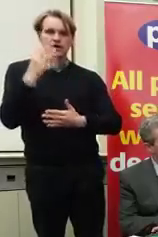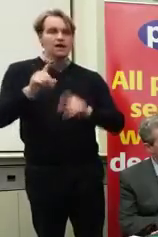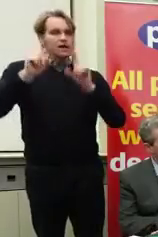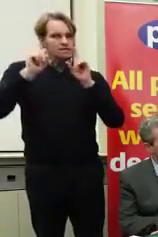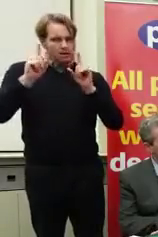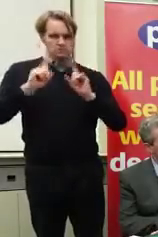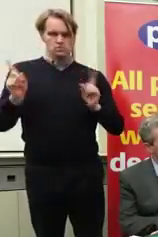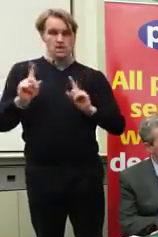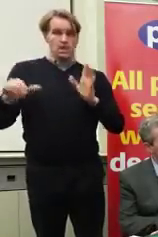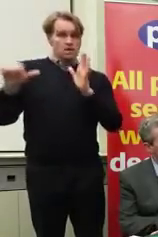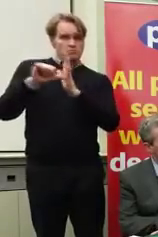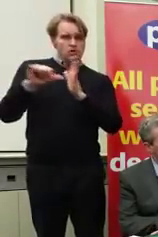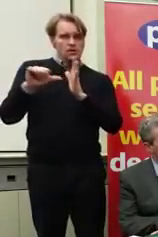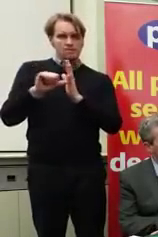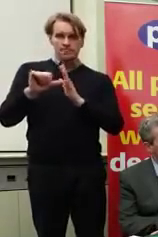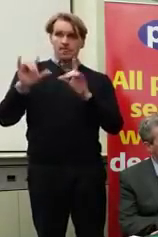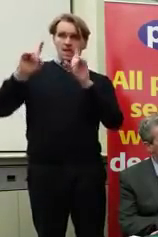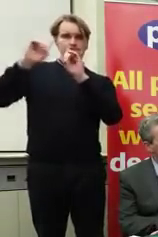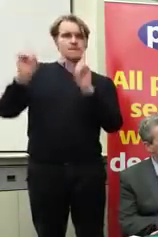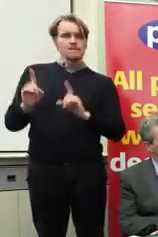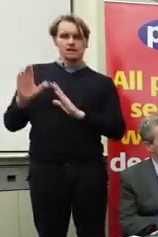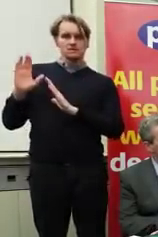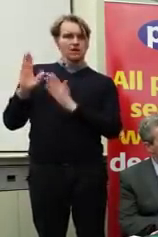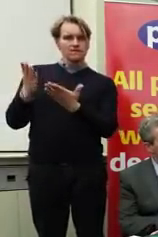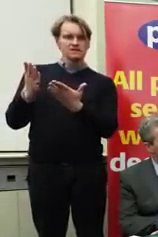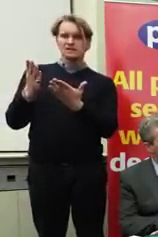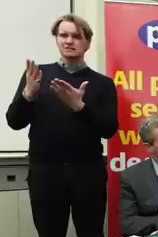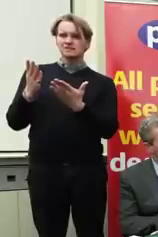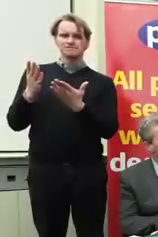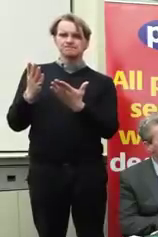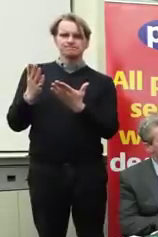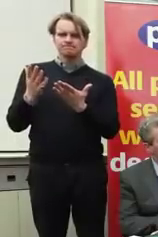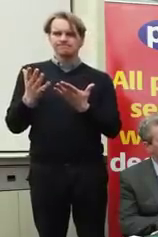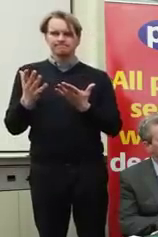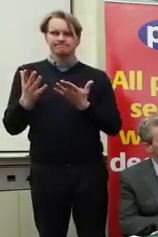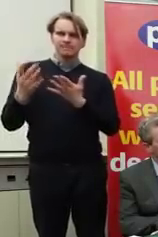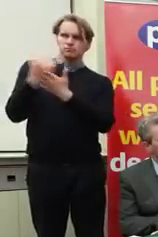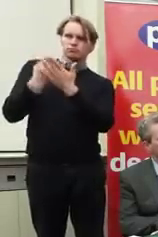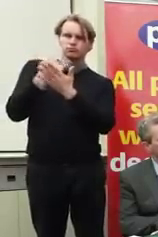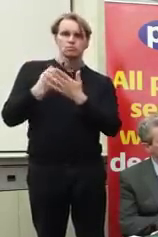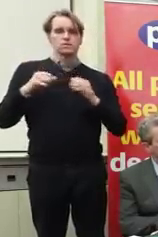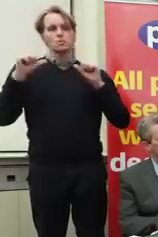the crisis that we're in in our public services and that people couldn't wait until November they can't wait till the next budget they can't wait to the next